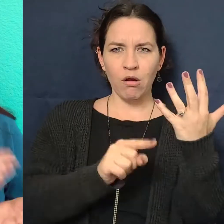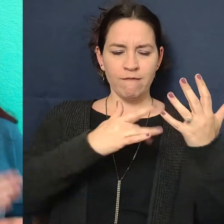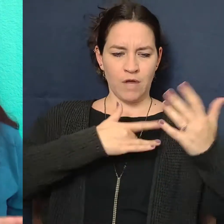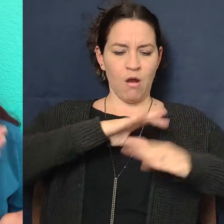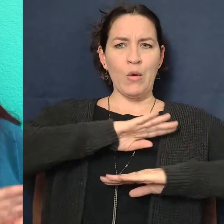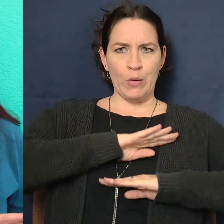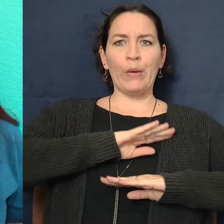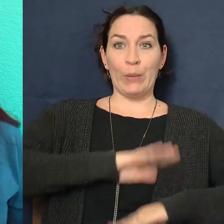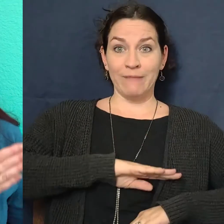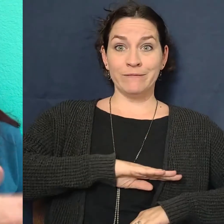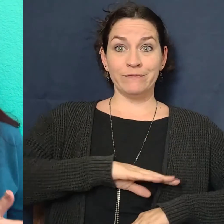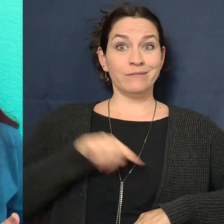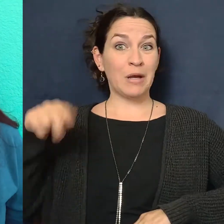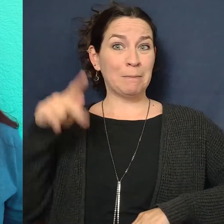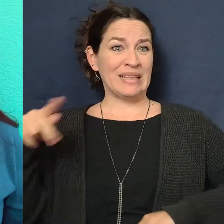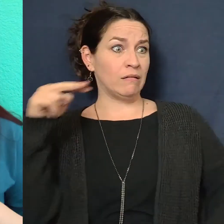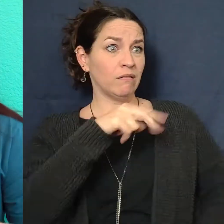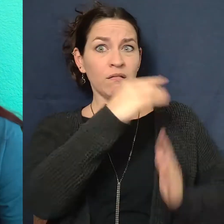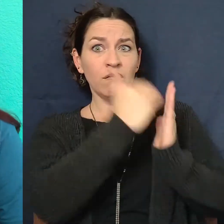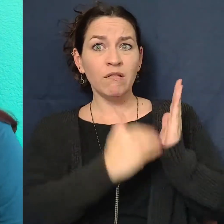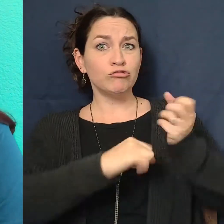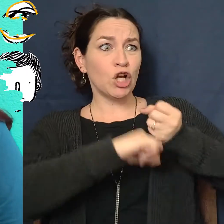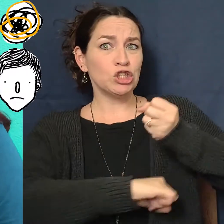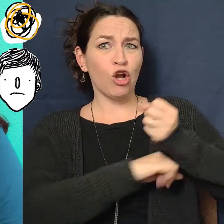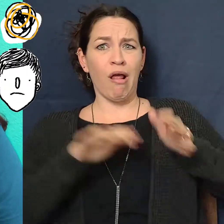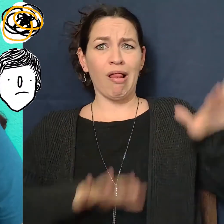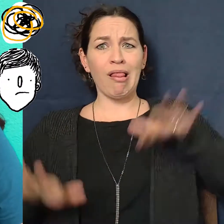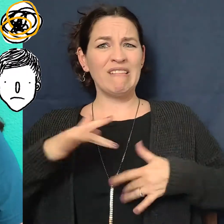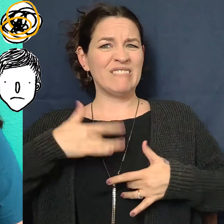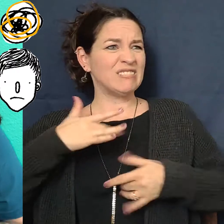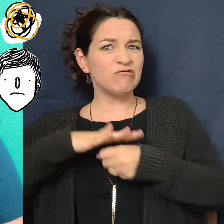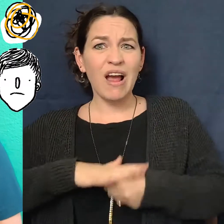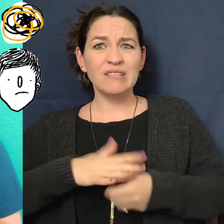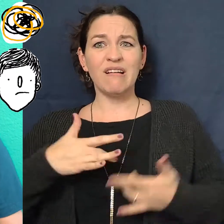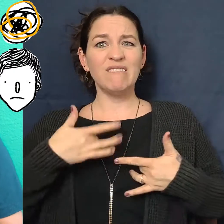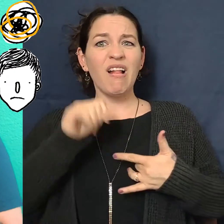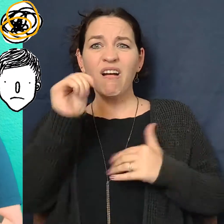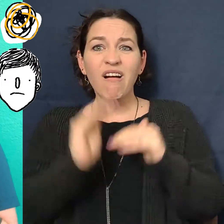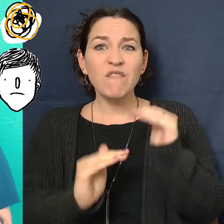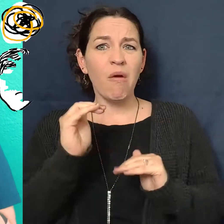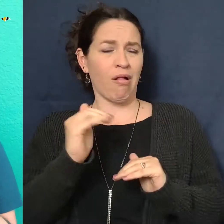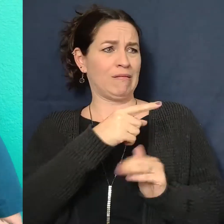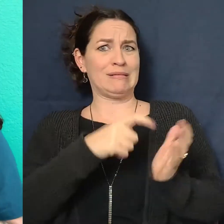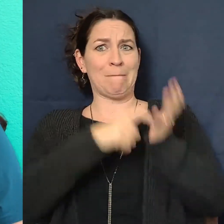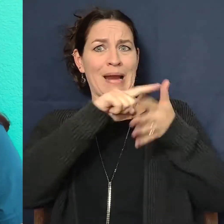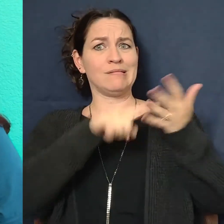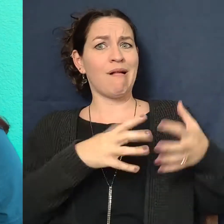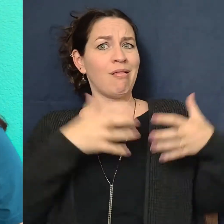like itineraries and structures and predictability, are actually stressors for Perceivers. Those things can be perceived as as uncomfortable